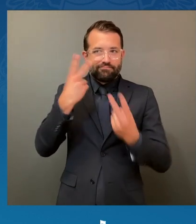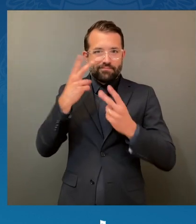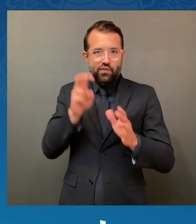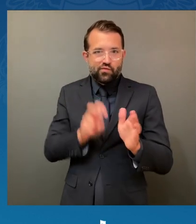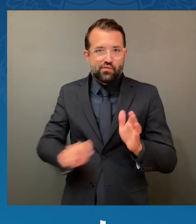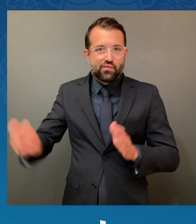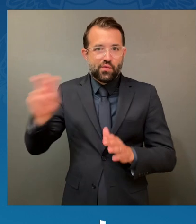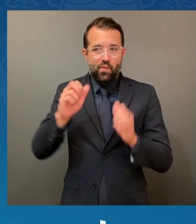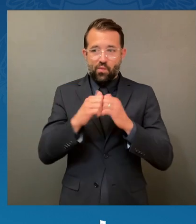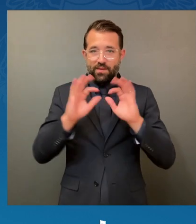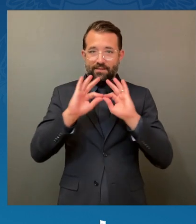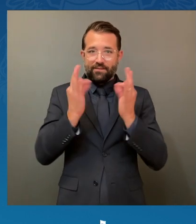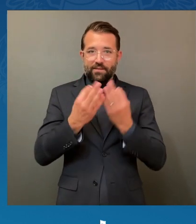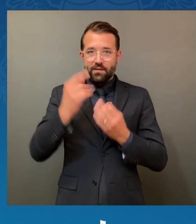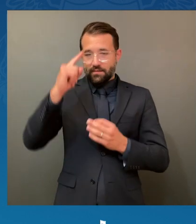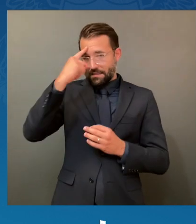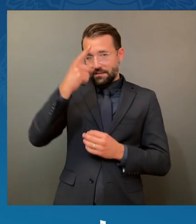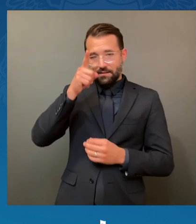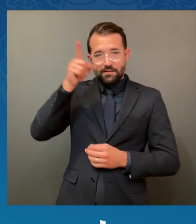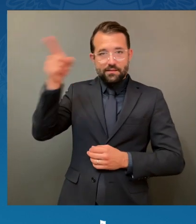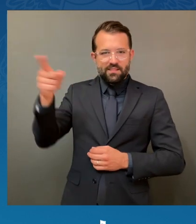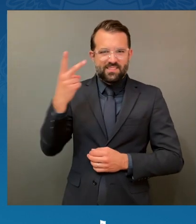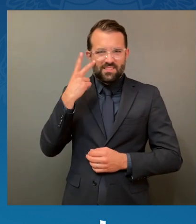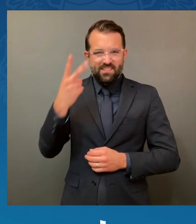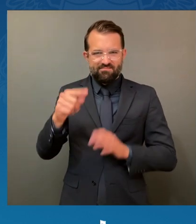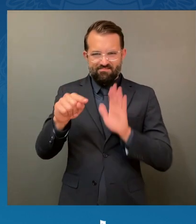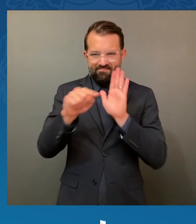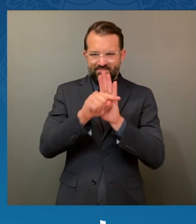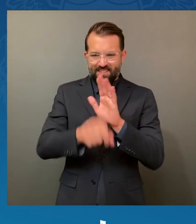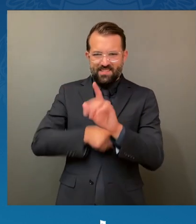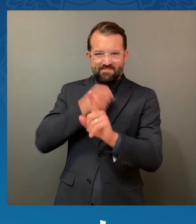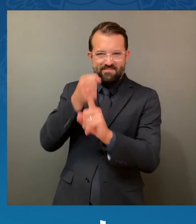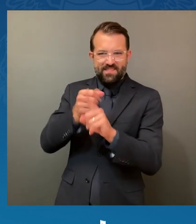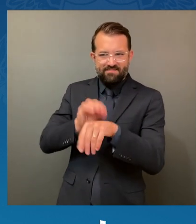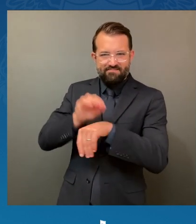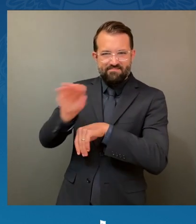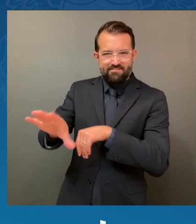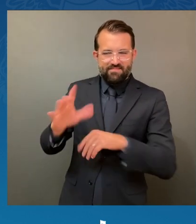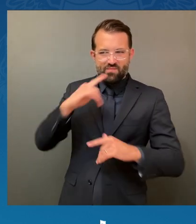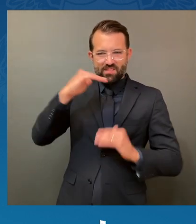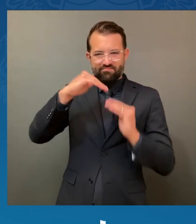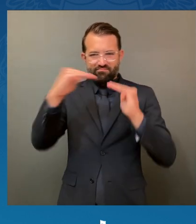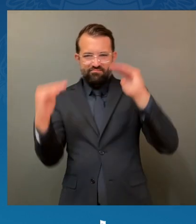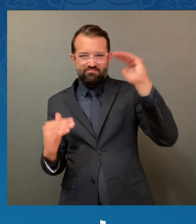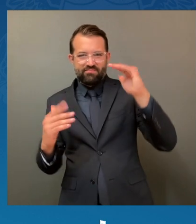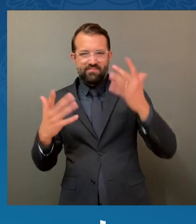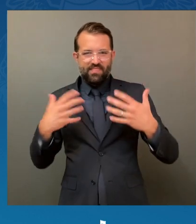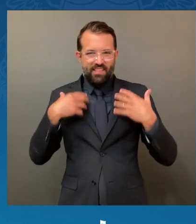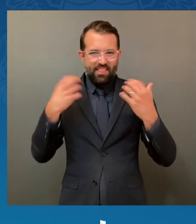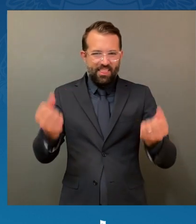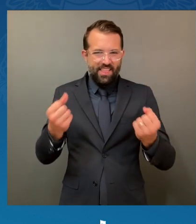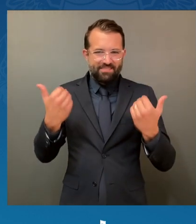that environmental health disparities, such as lack of access to clean water and the lack of access to health care